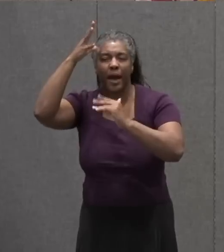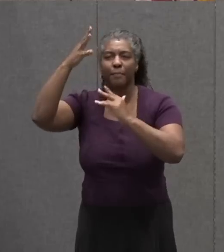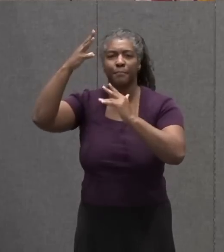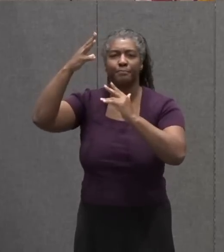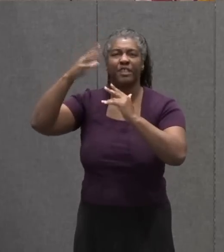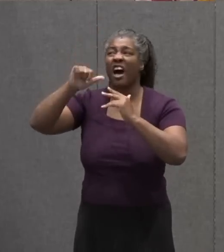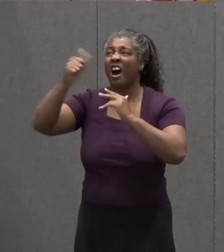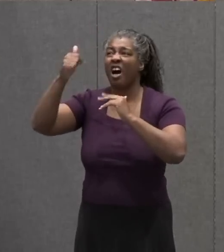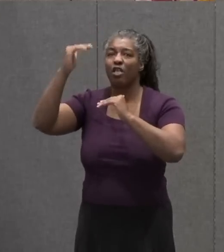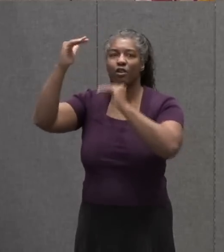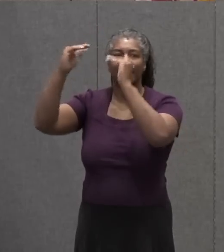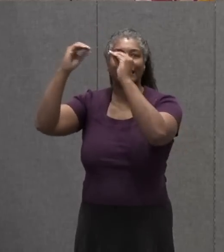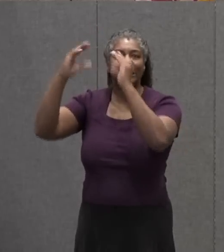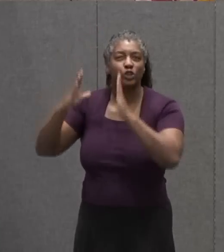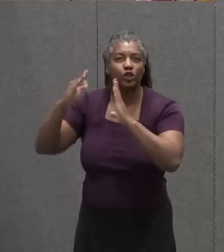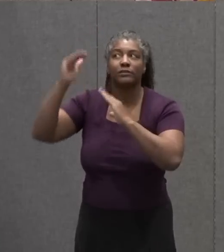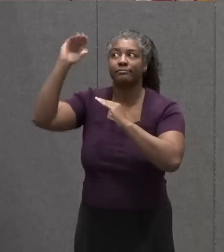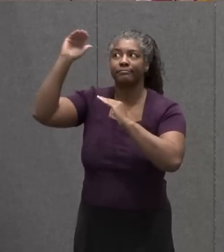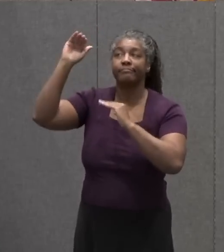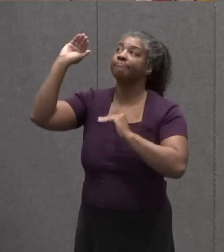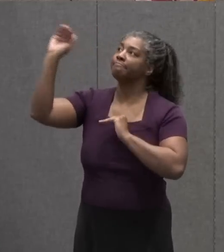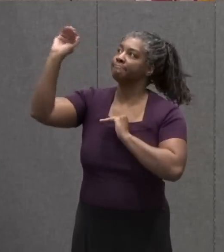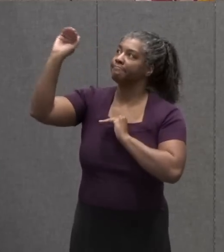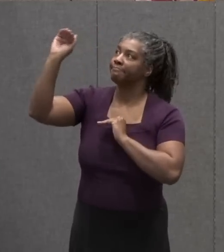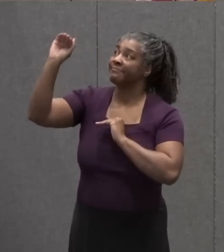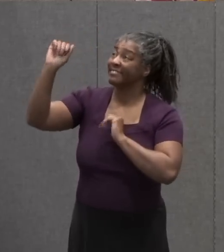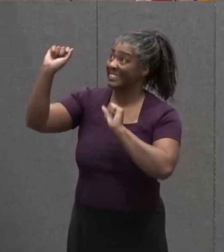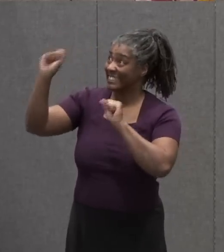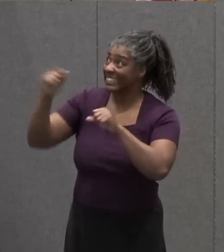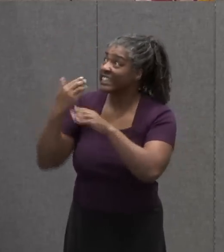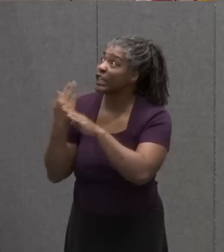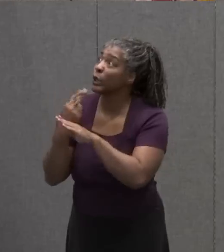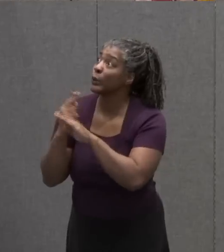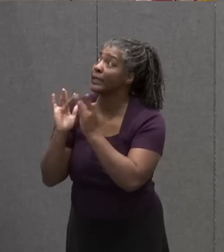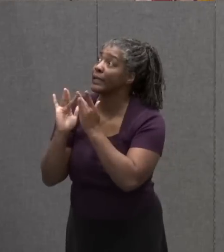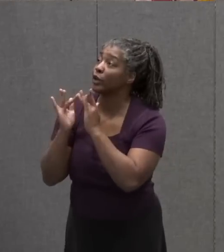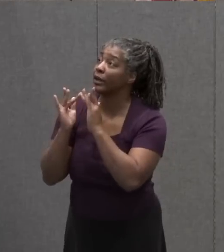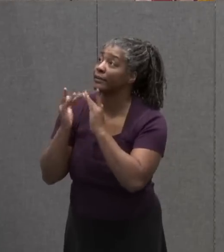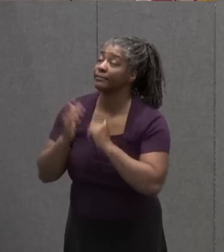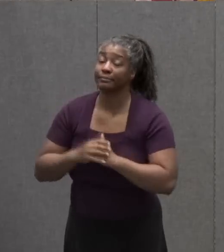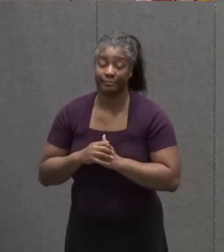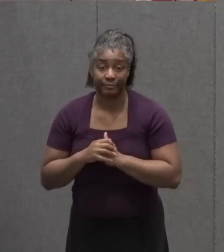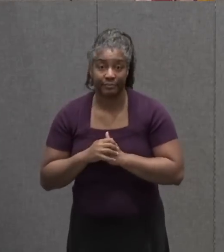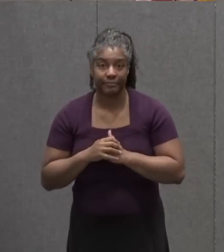When we're online, we should only be talking to people that we know in the real world,